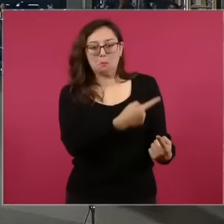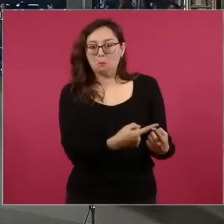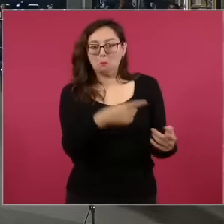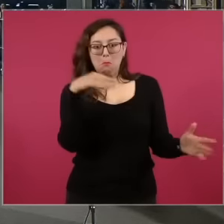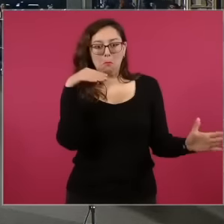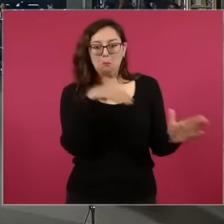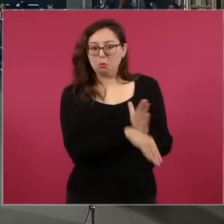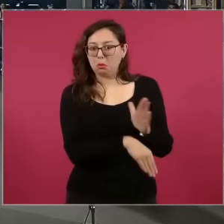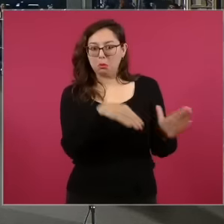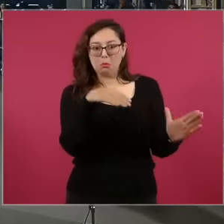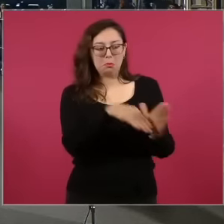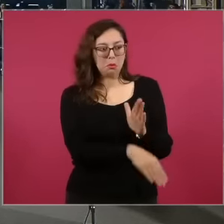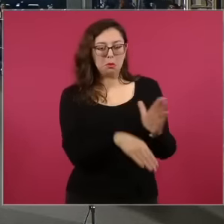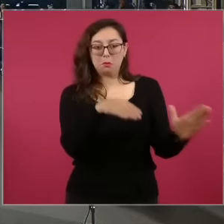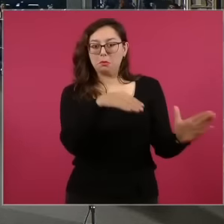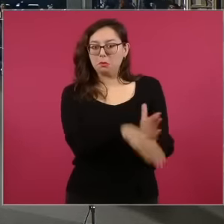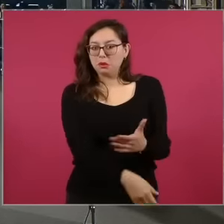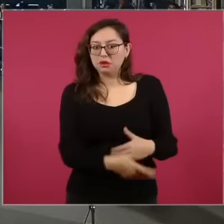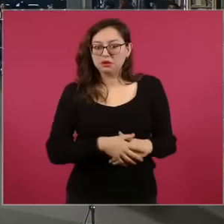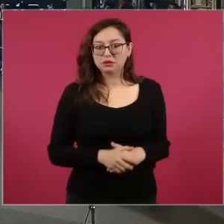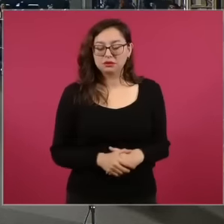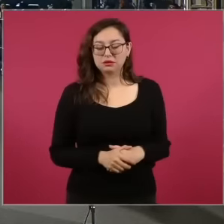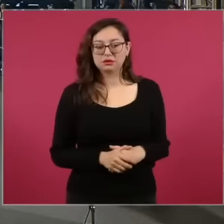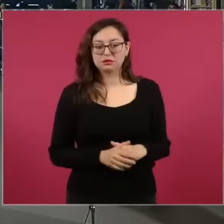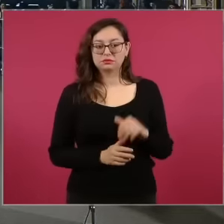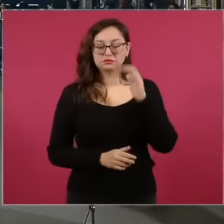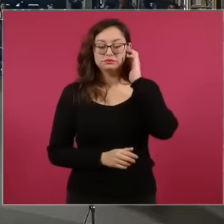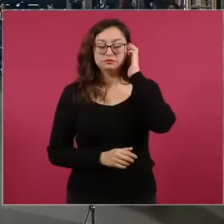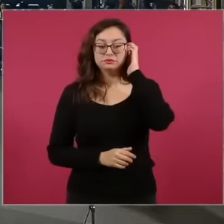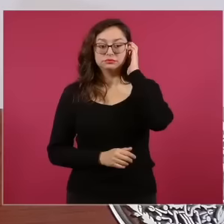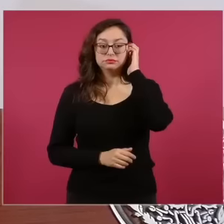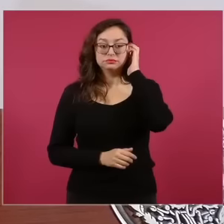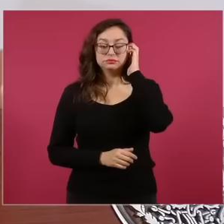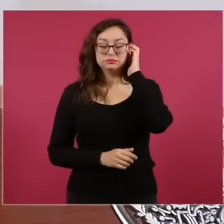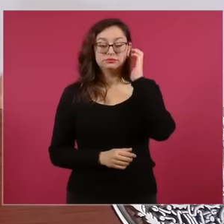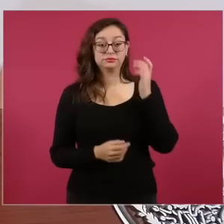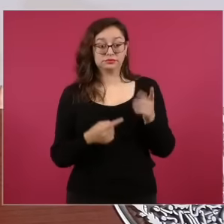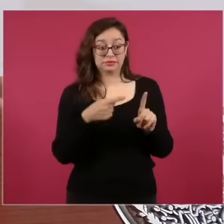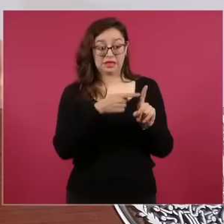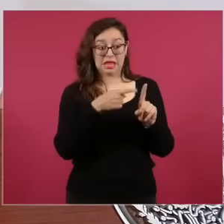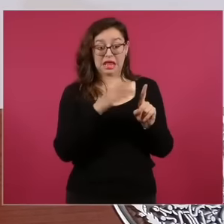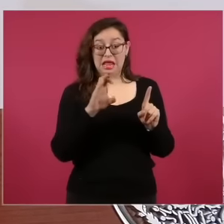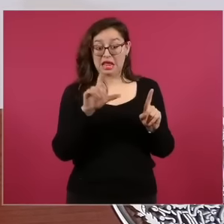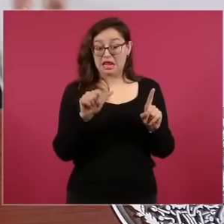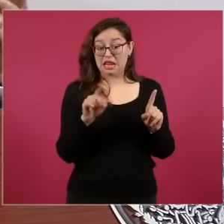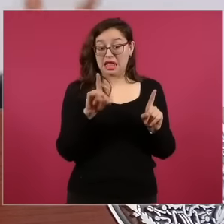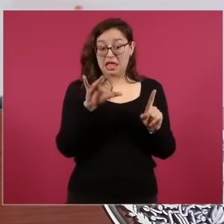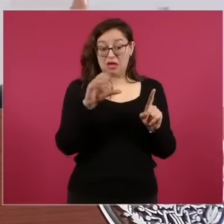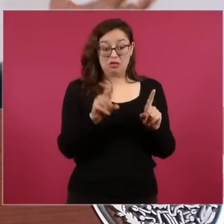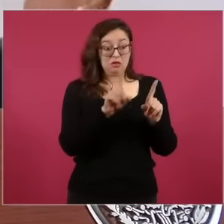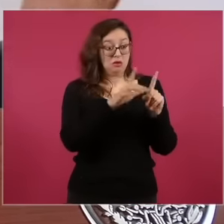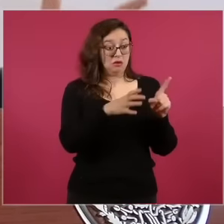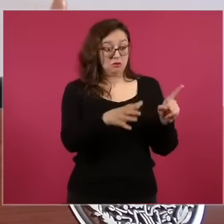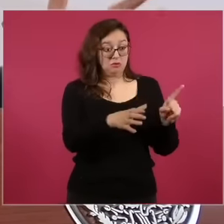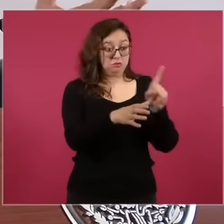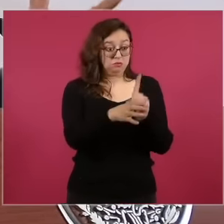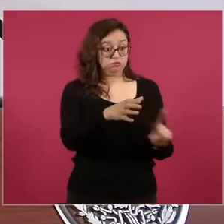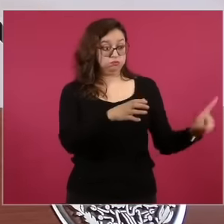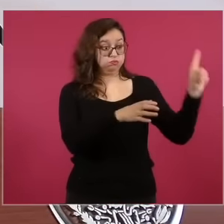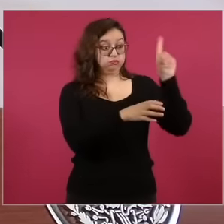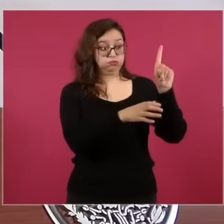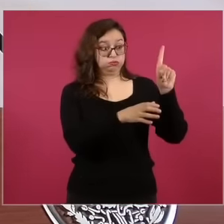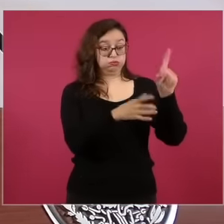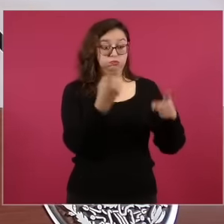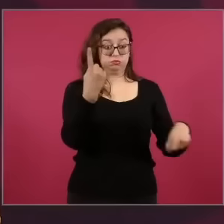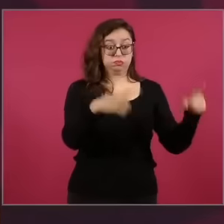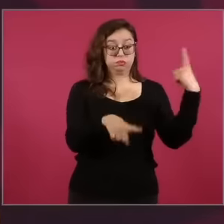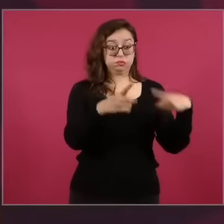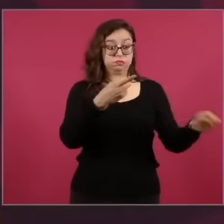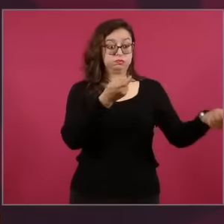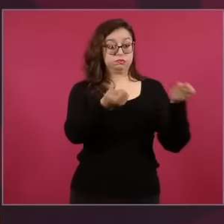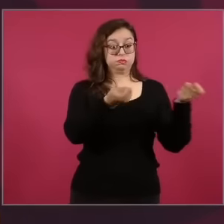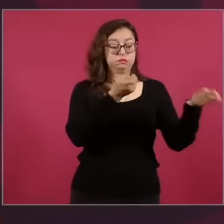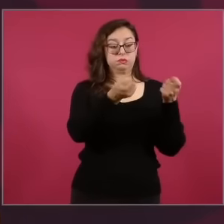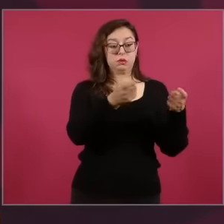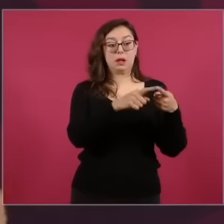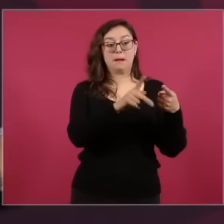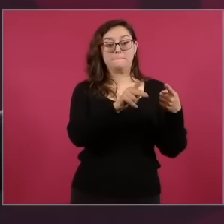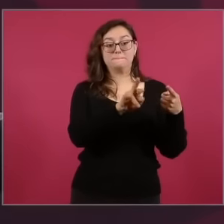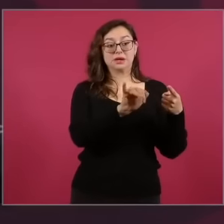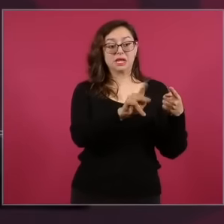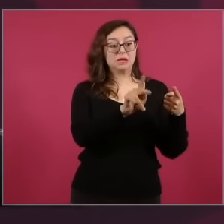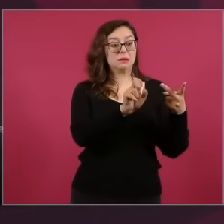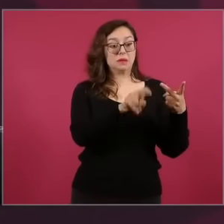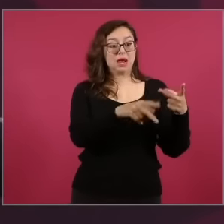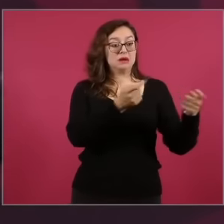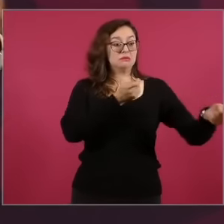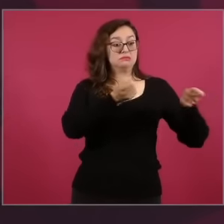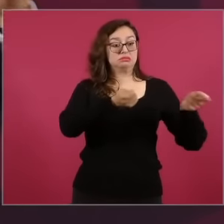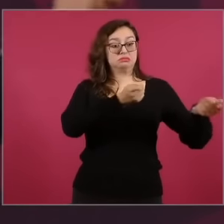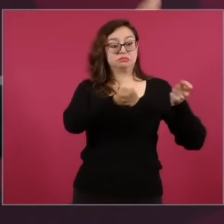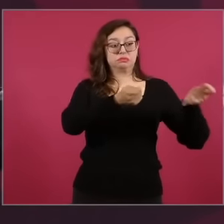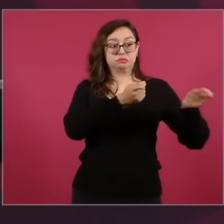leading for years The parties of the conservative bloc have been proposing for years